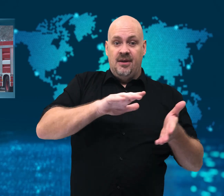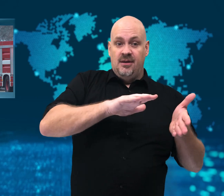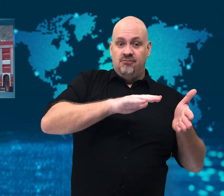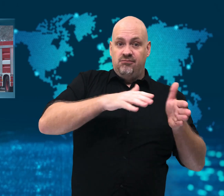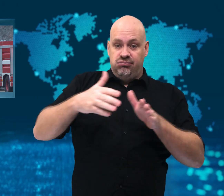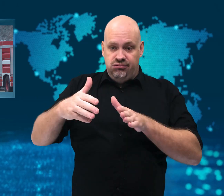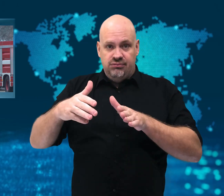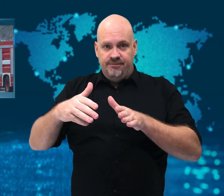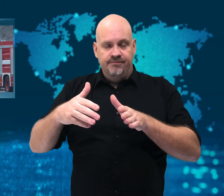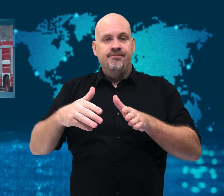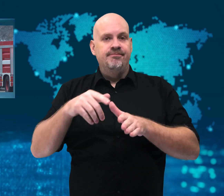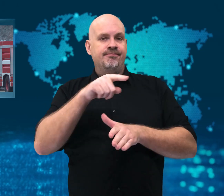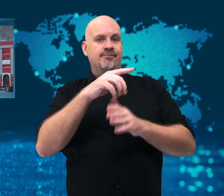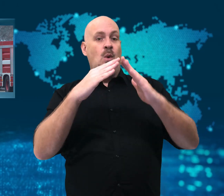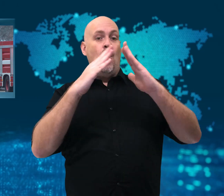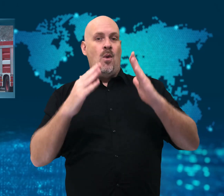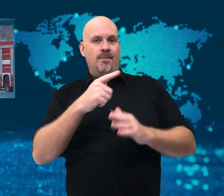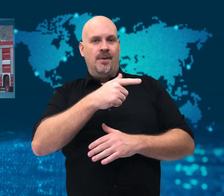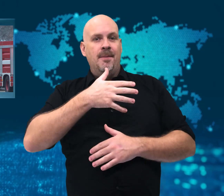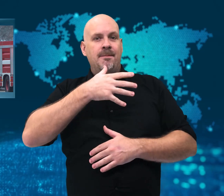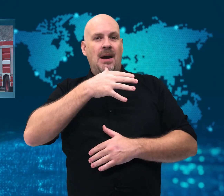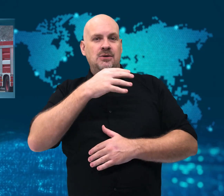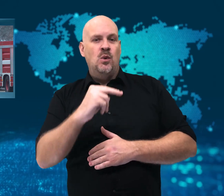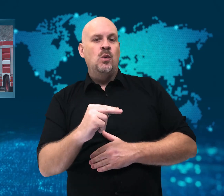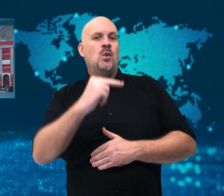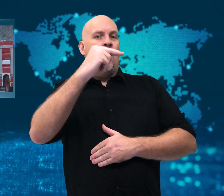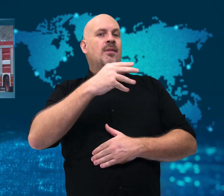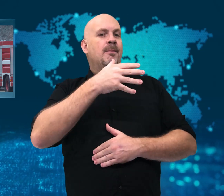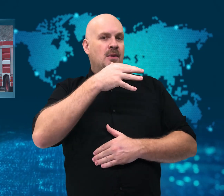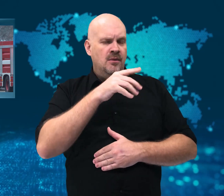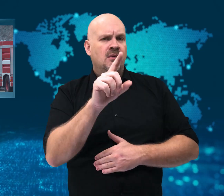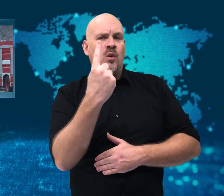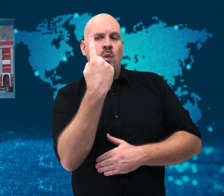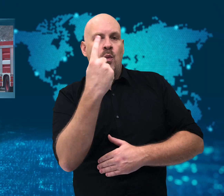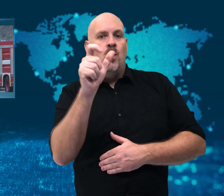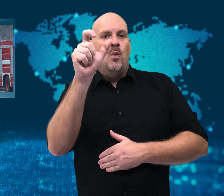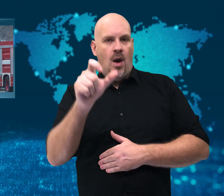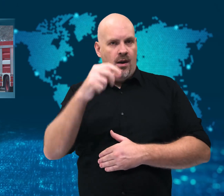All victims, except a Belgian citizen,